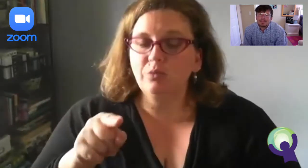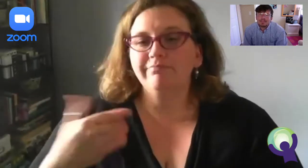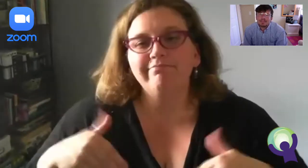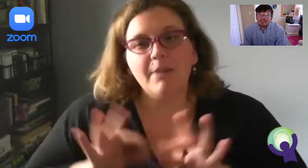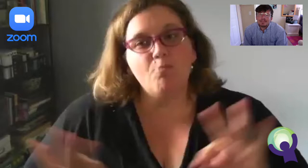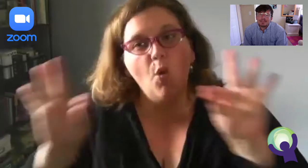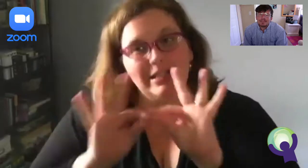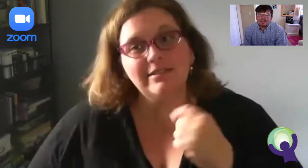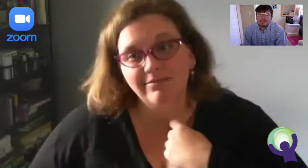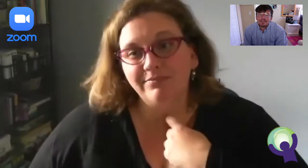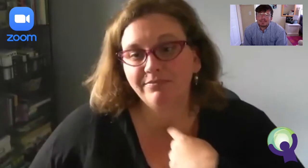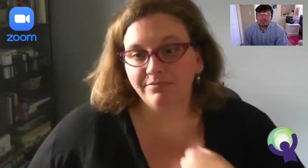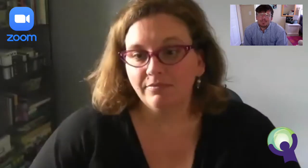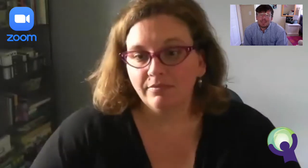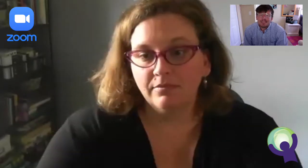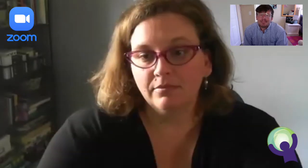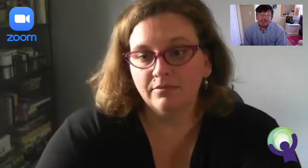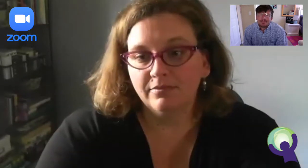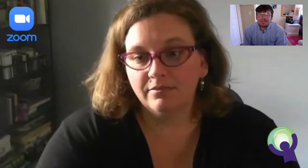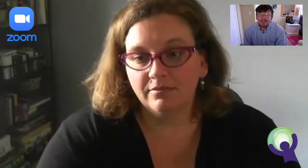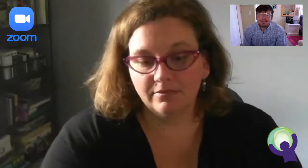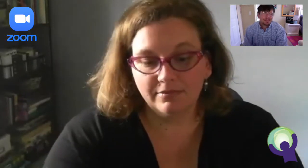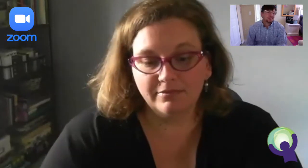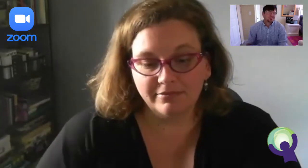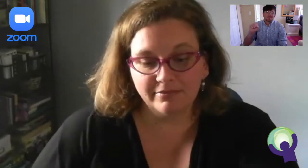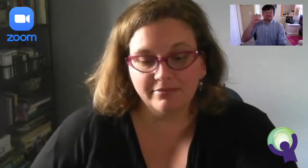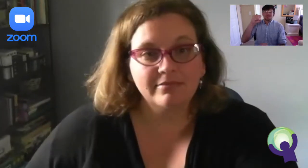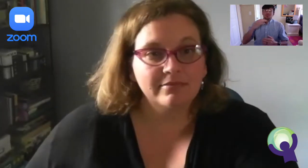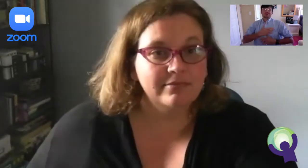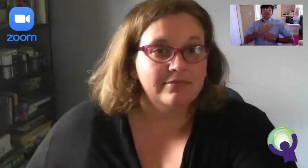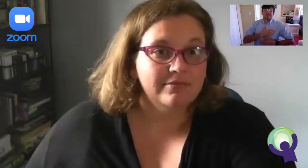good people surrounding you and that's really important.